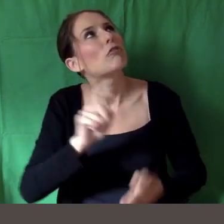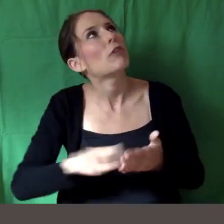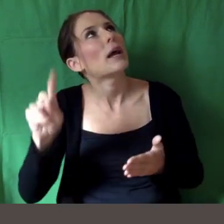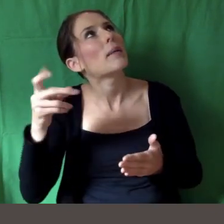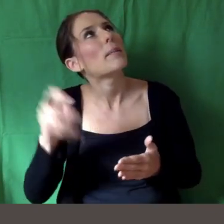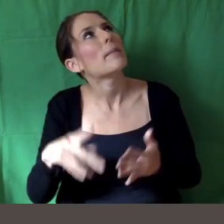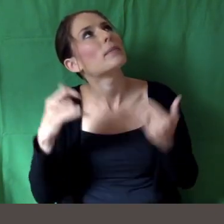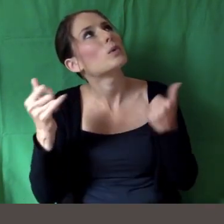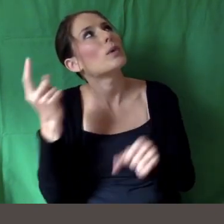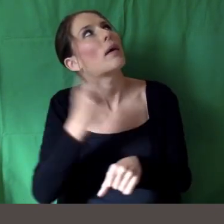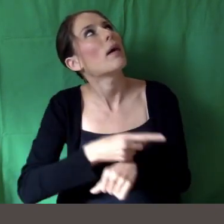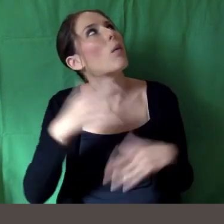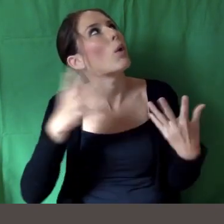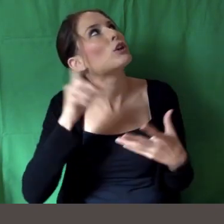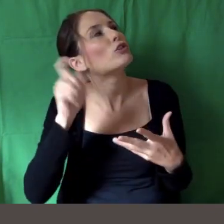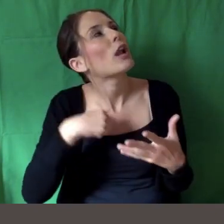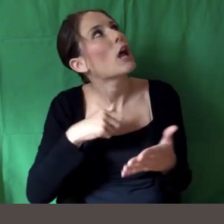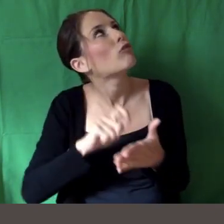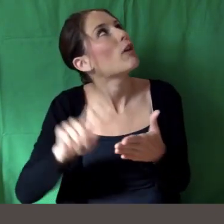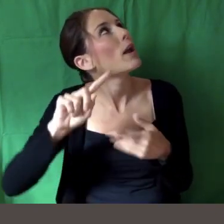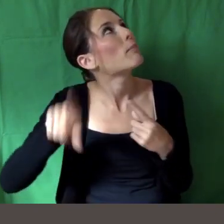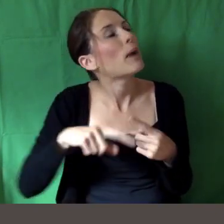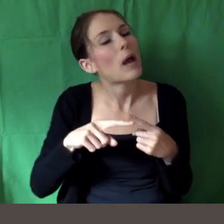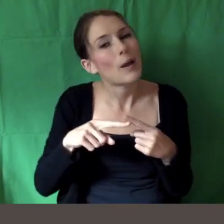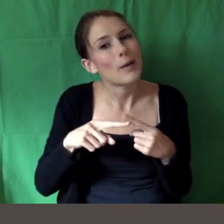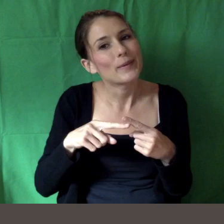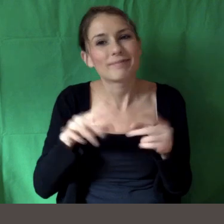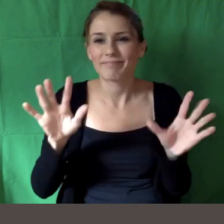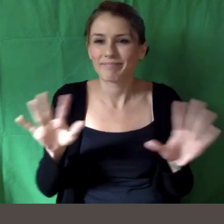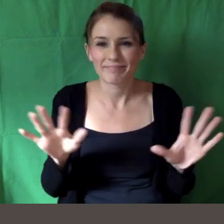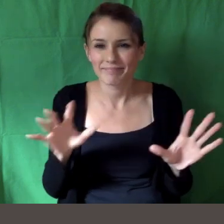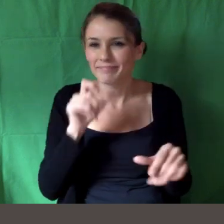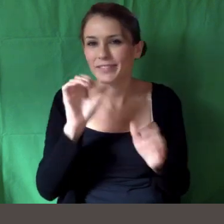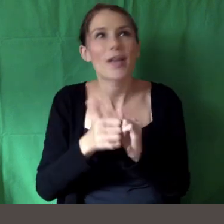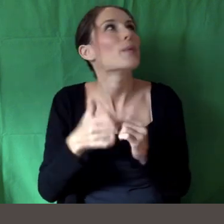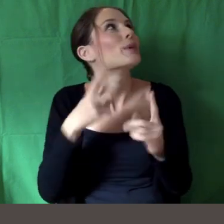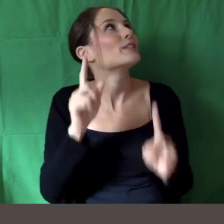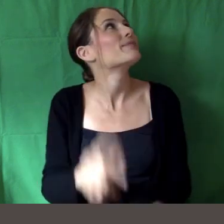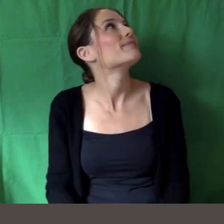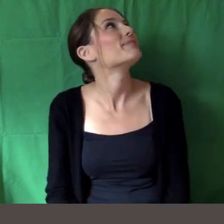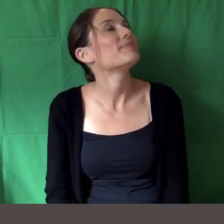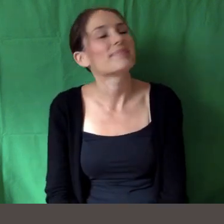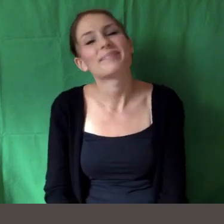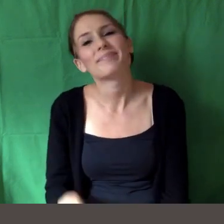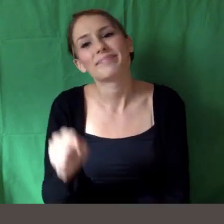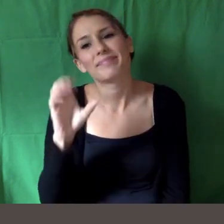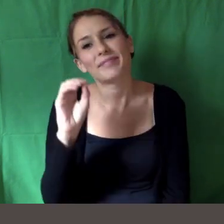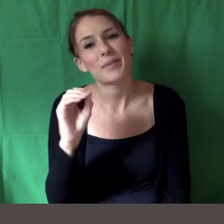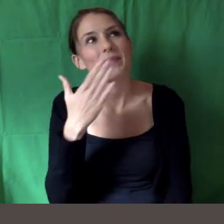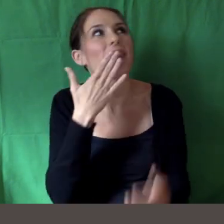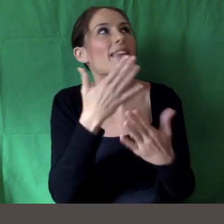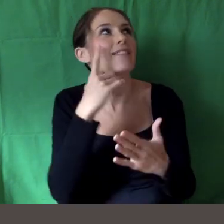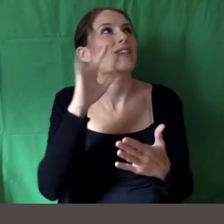What should I write it about? So I just don't think that's how it works. So thank you for the question.